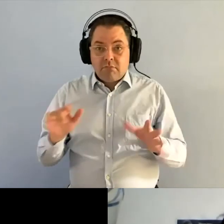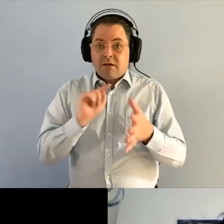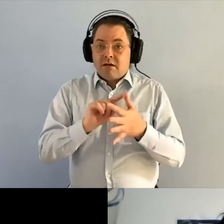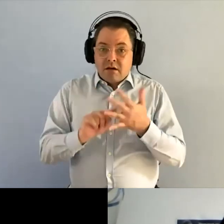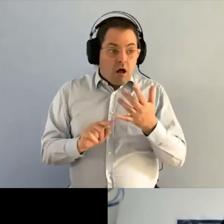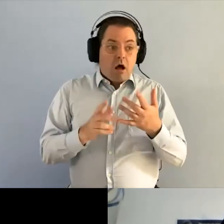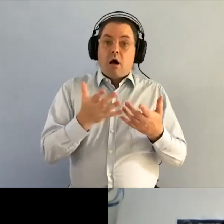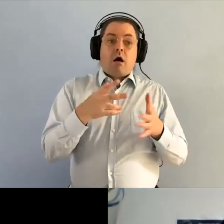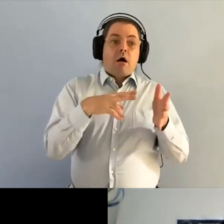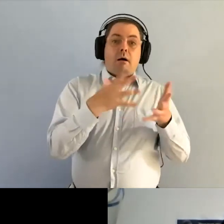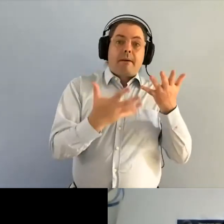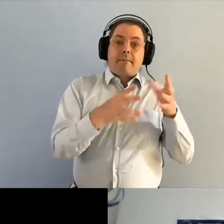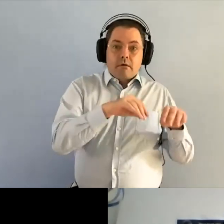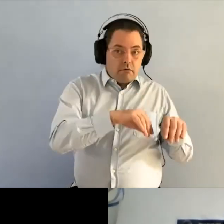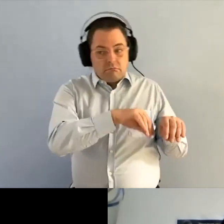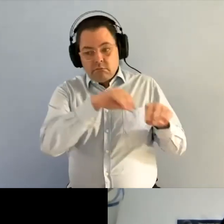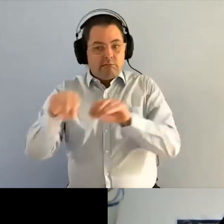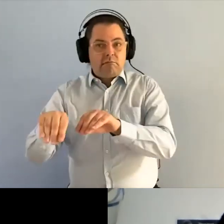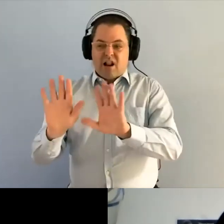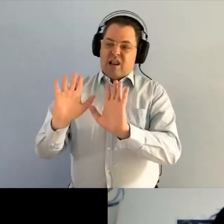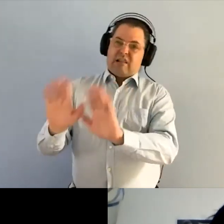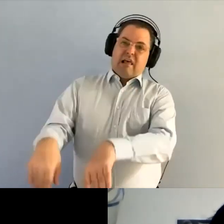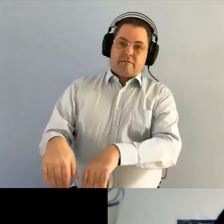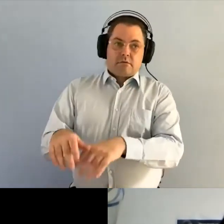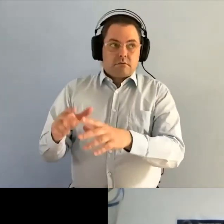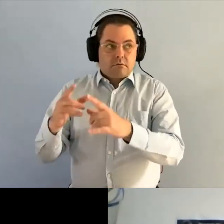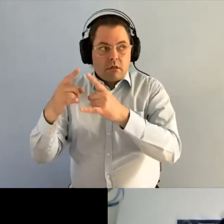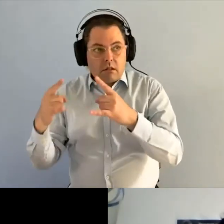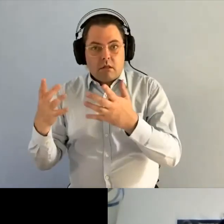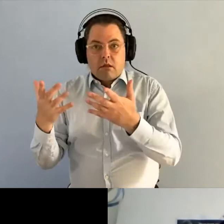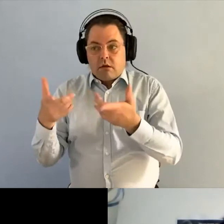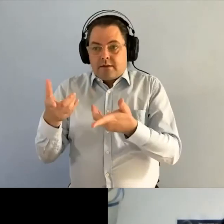. And this applies also to the